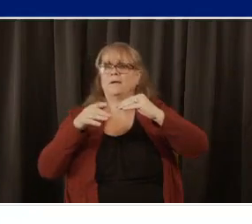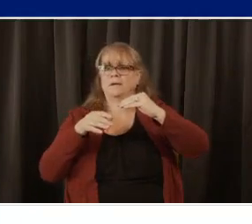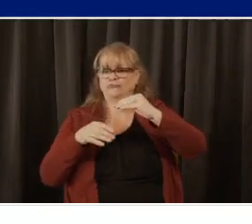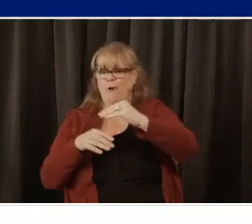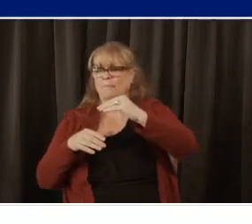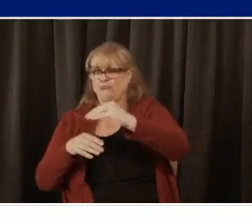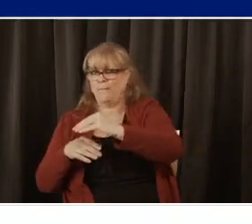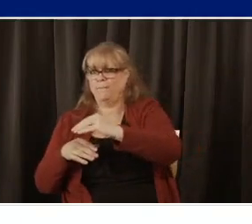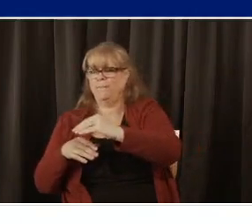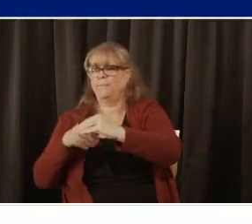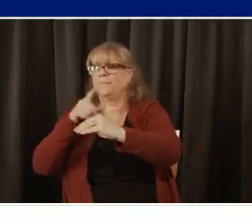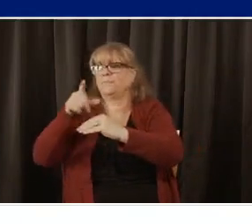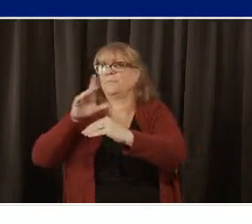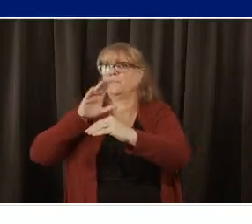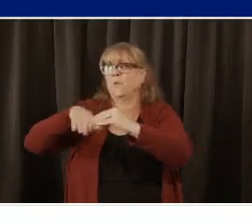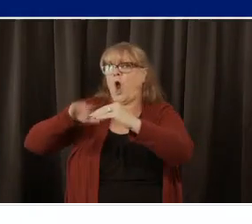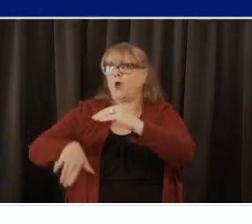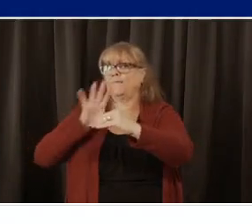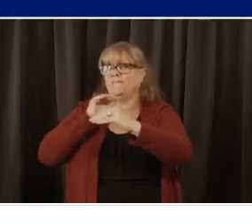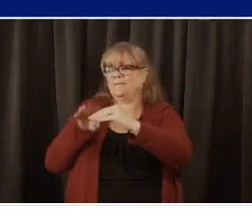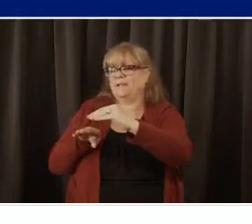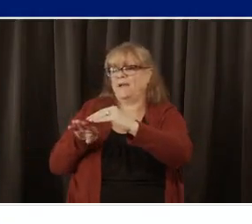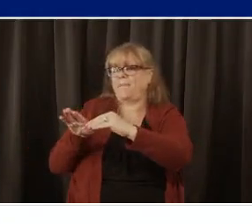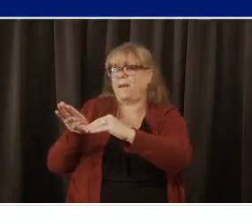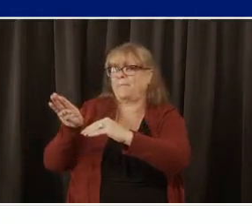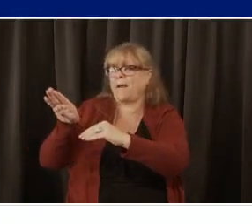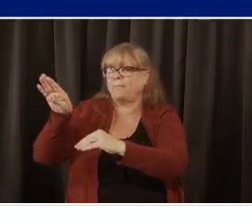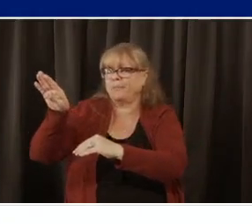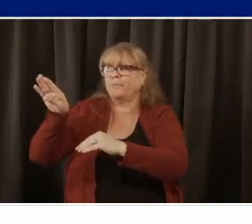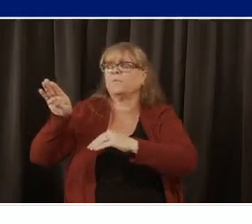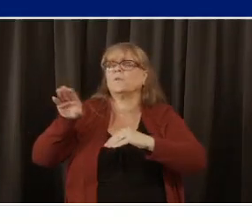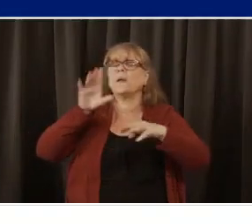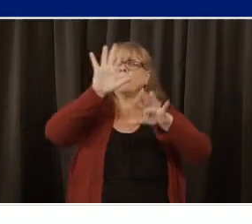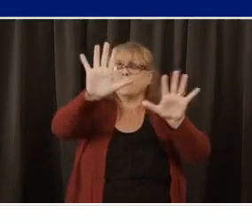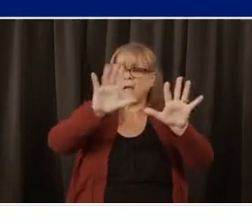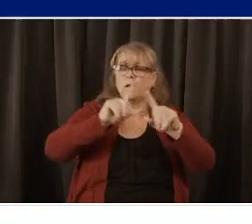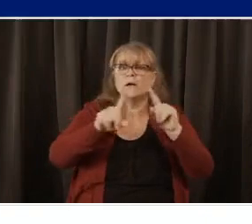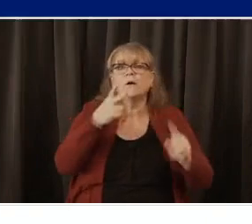where we can you know achieve this plateau or decline in cases like we're seeing and those